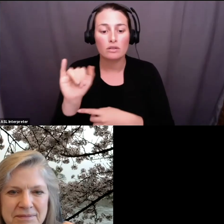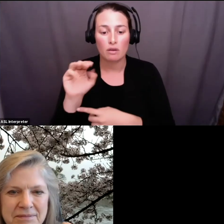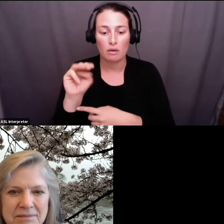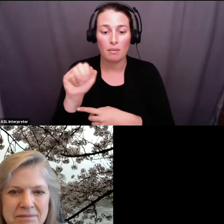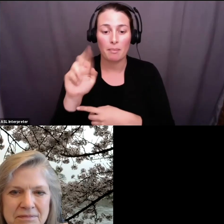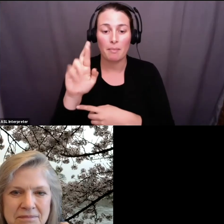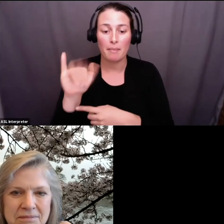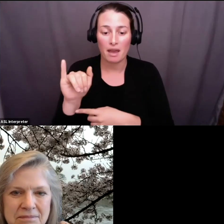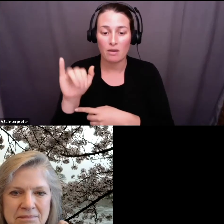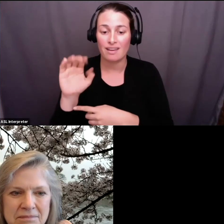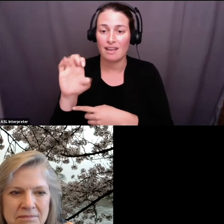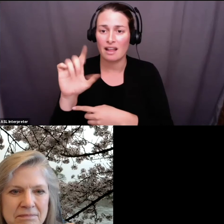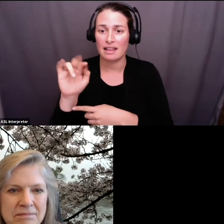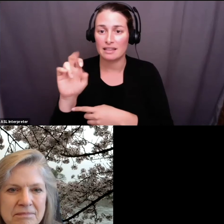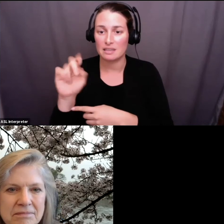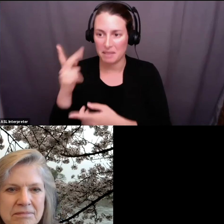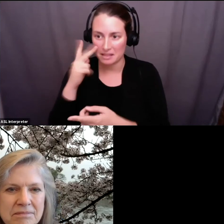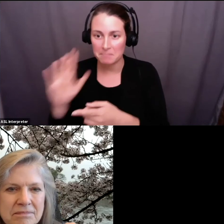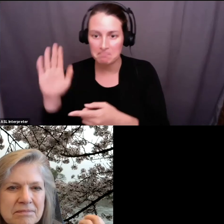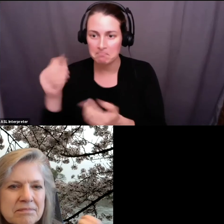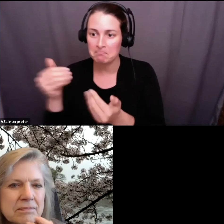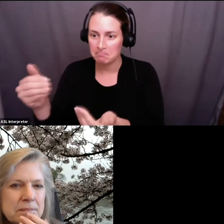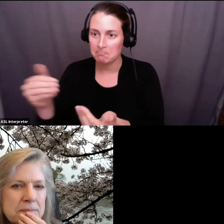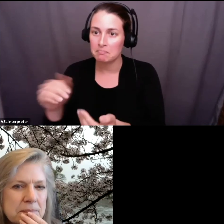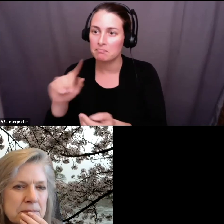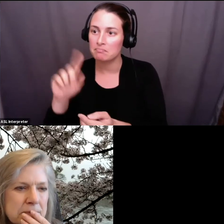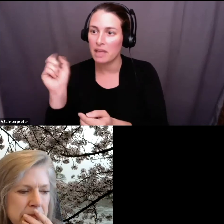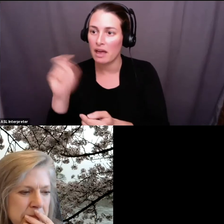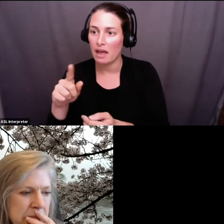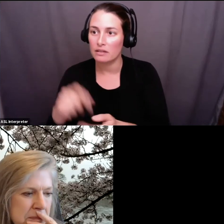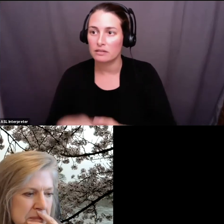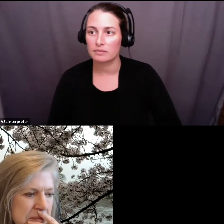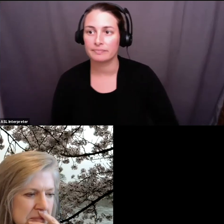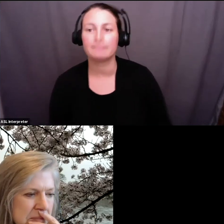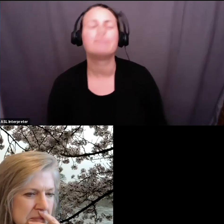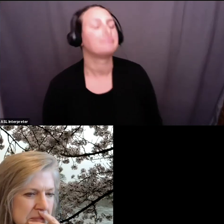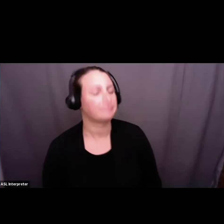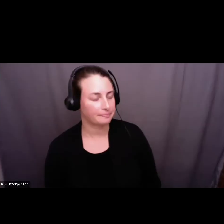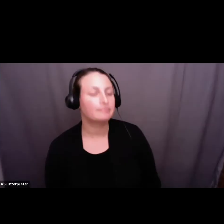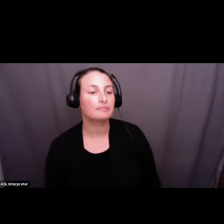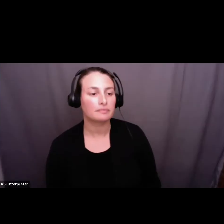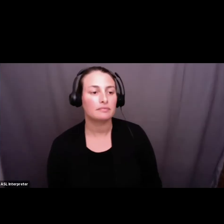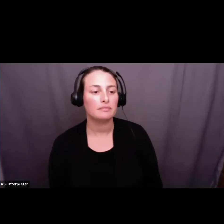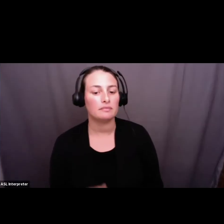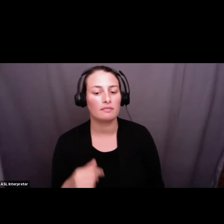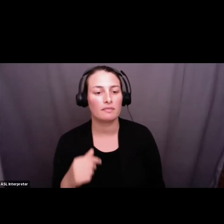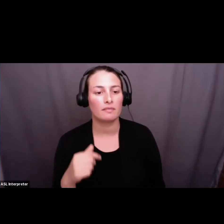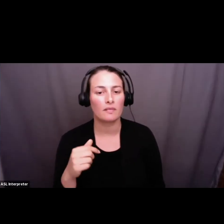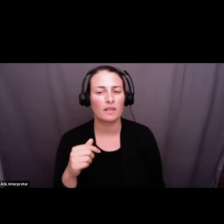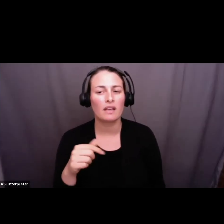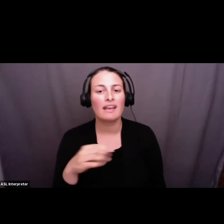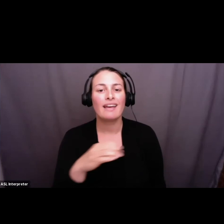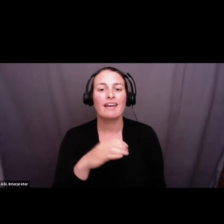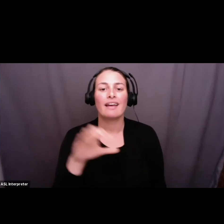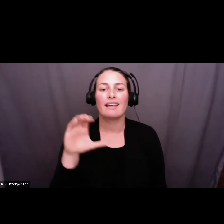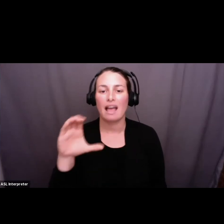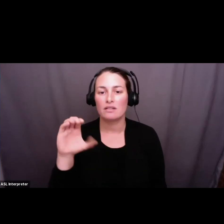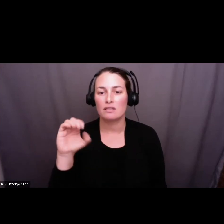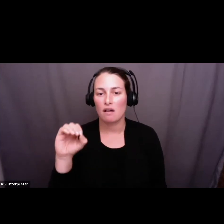I also have a question regarding the Council of Councils. And Russ, thank you